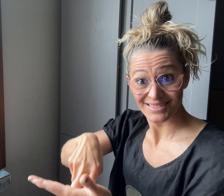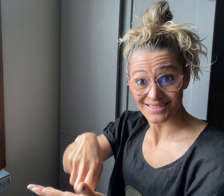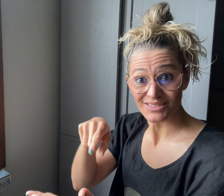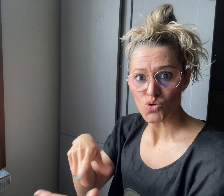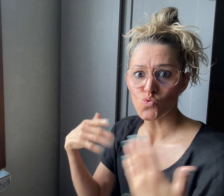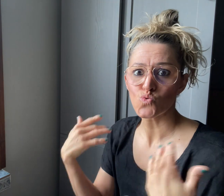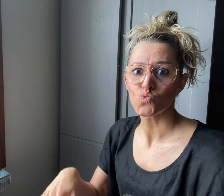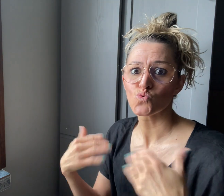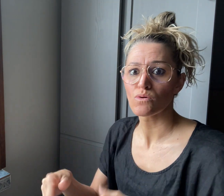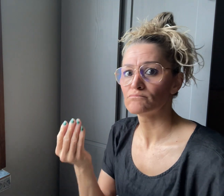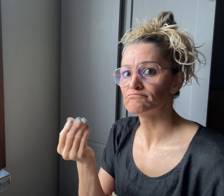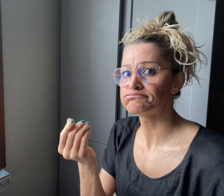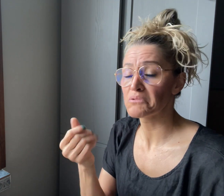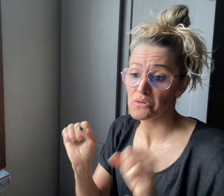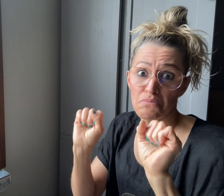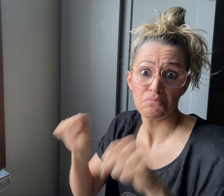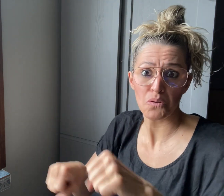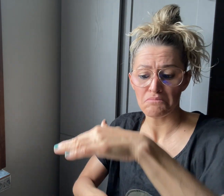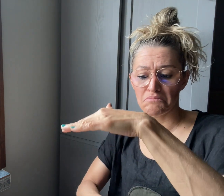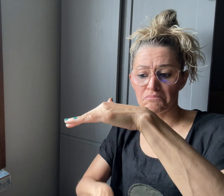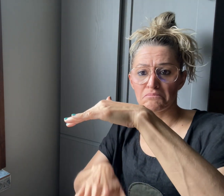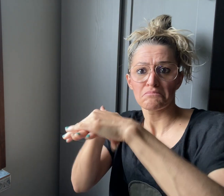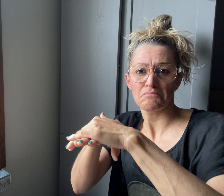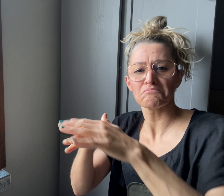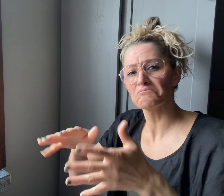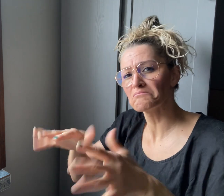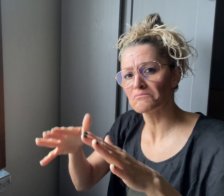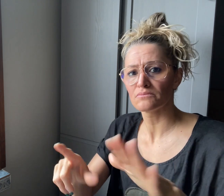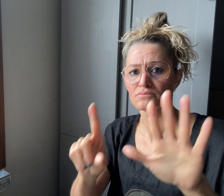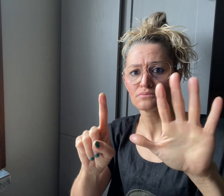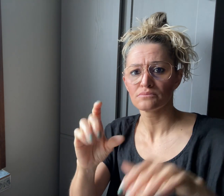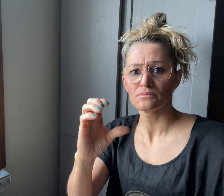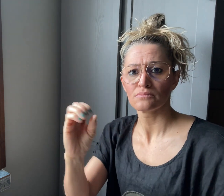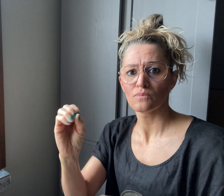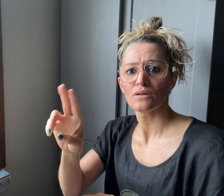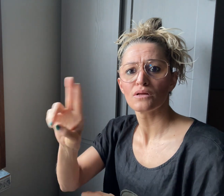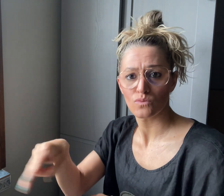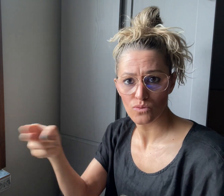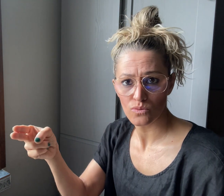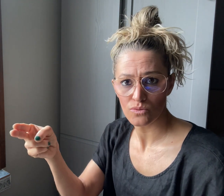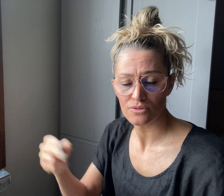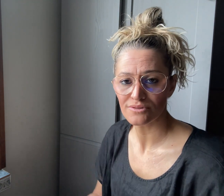sometimes cost up to 600 euros.